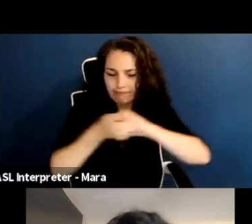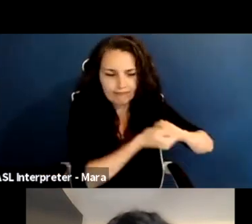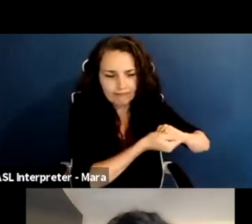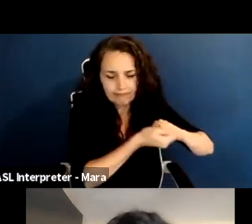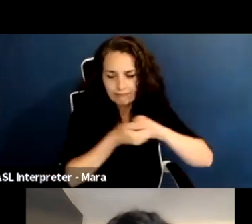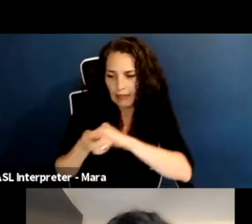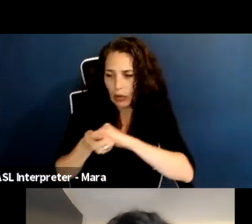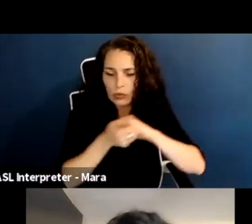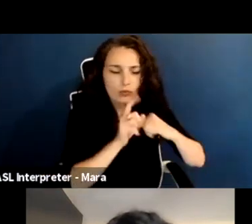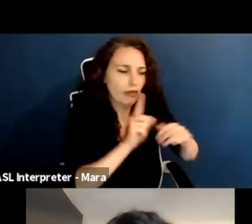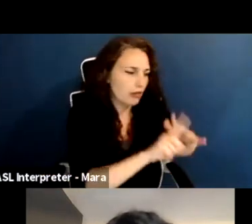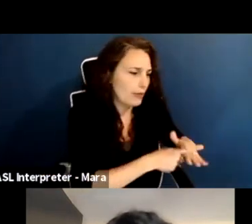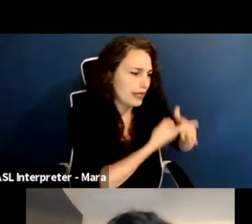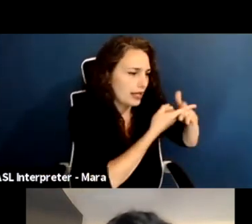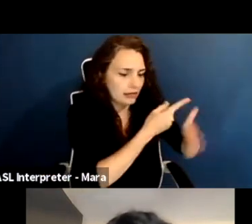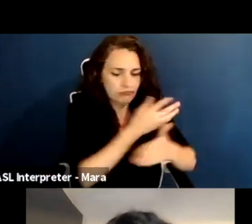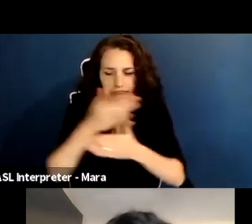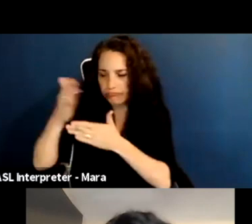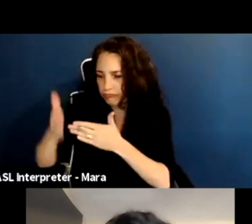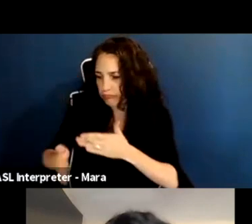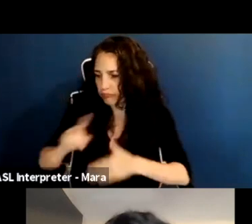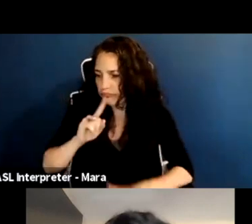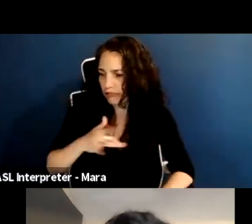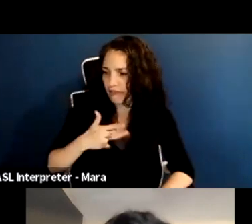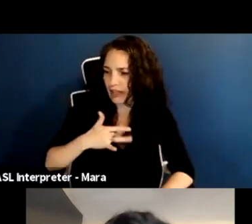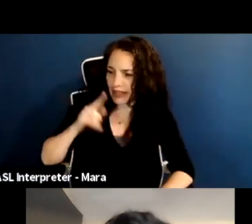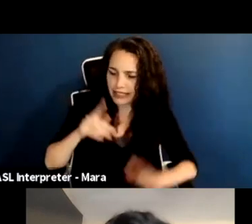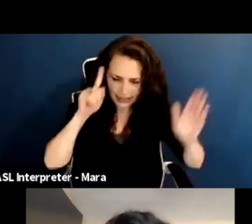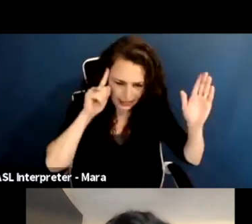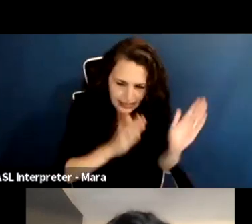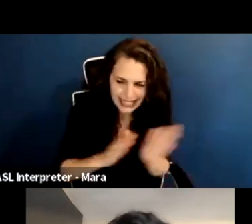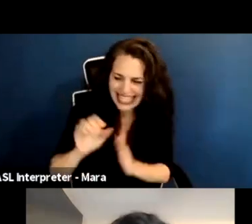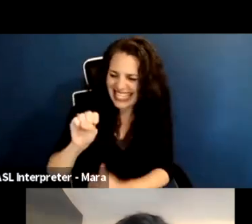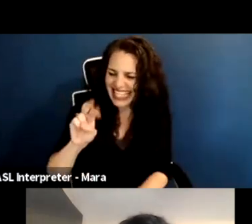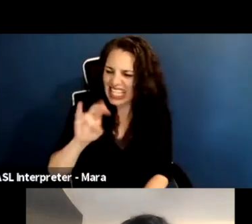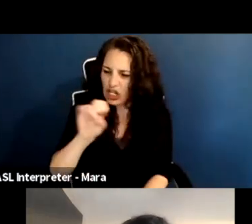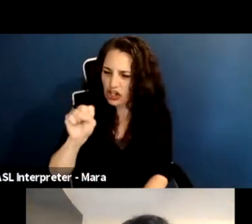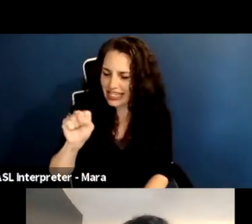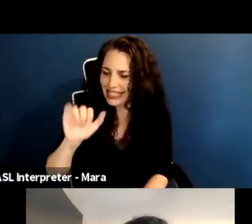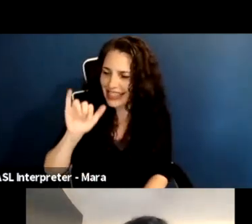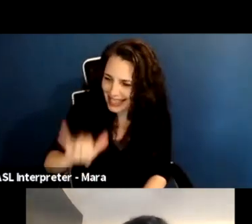I think I feel like the series is something that I've been like dreaming up my whole life,